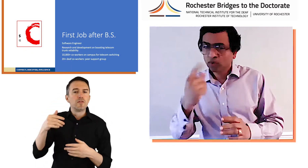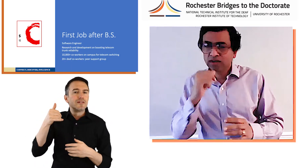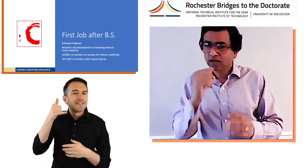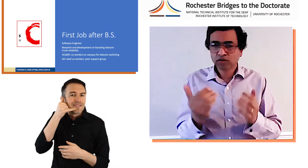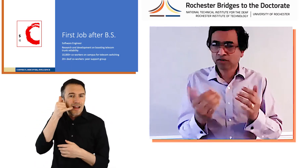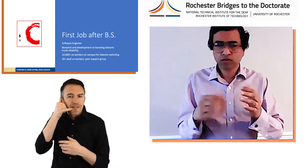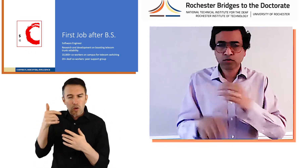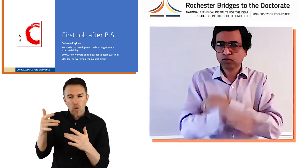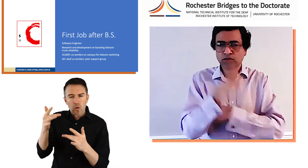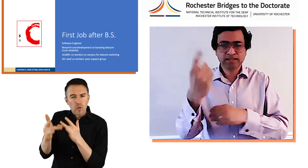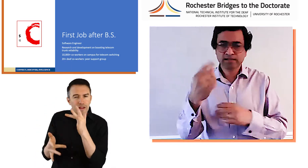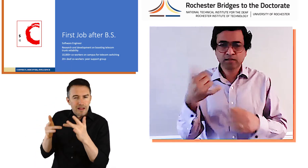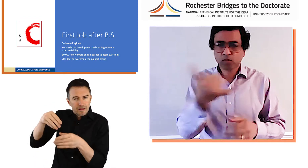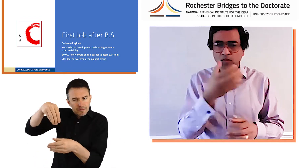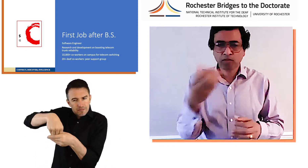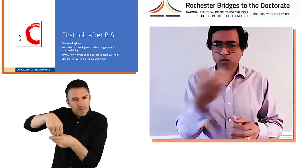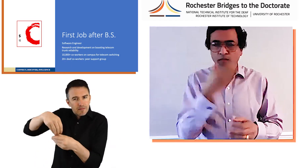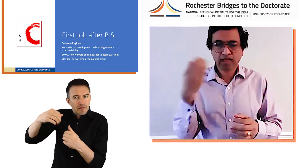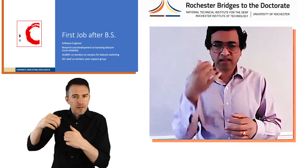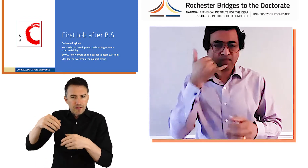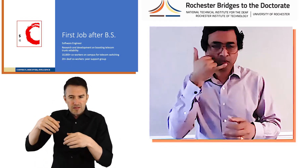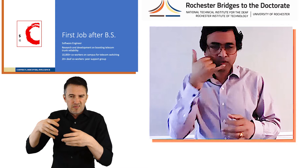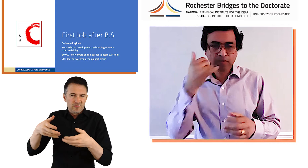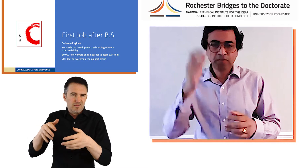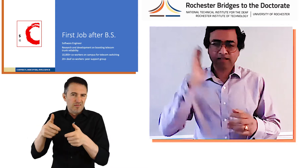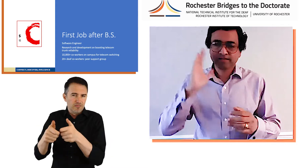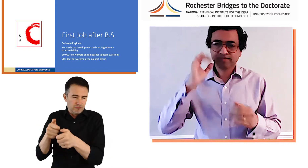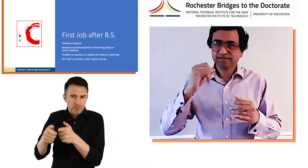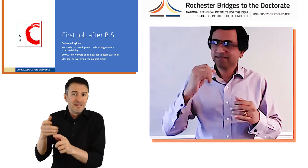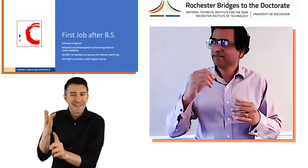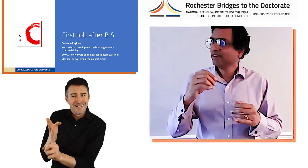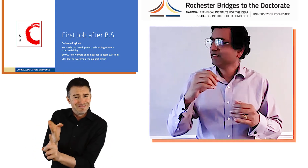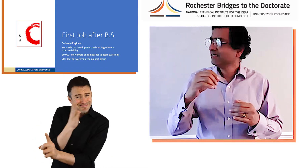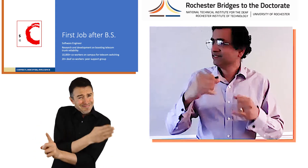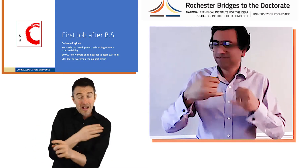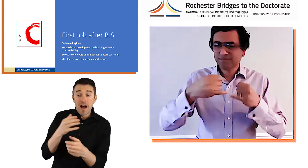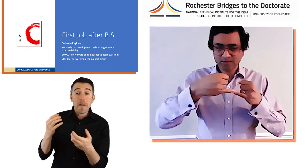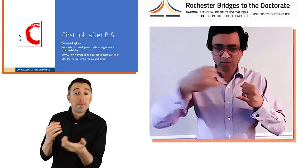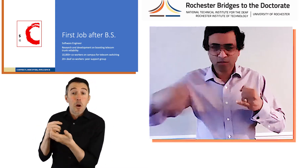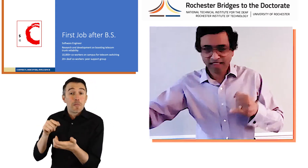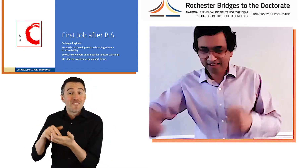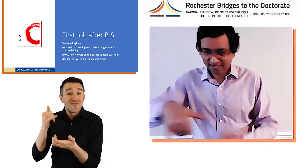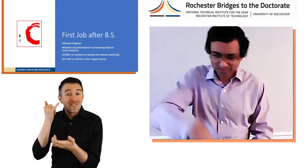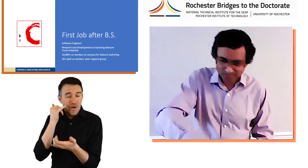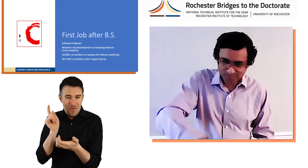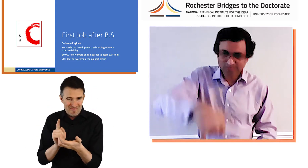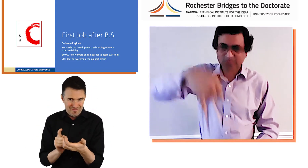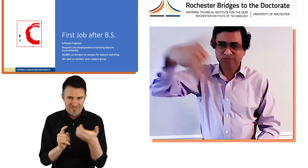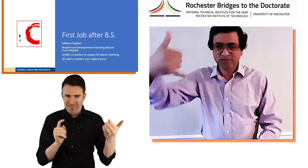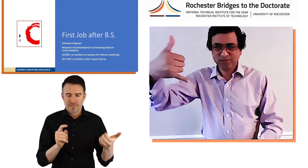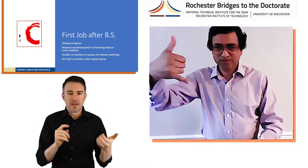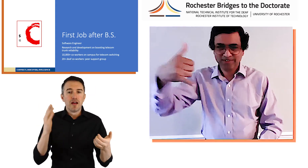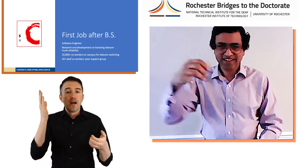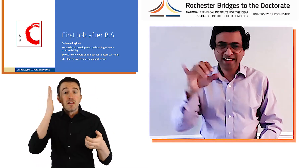and this is the old telephone and internet. It's not mobile phones like today. But back then, these were wired phones,